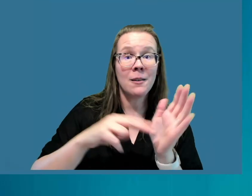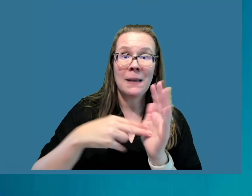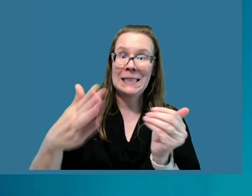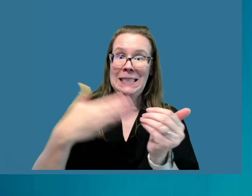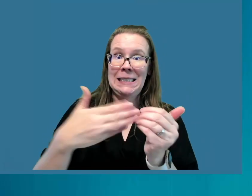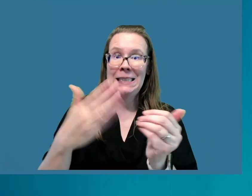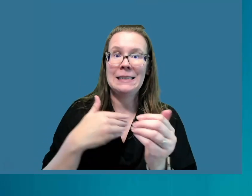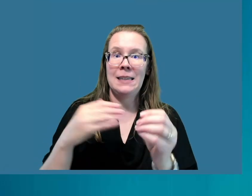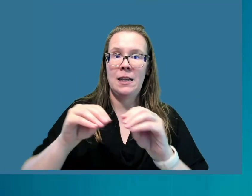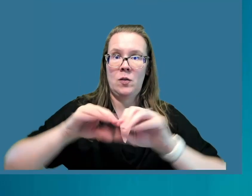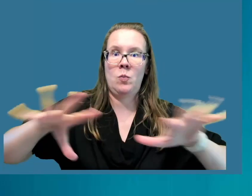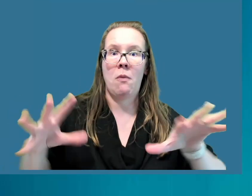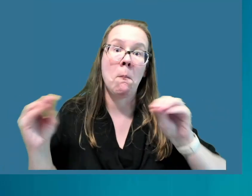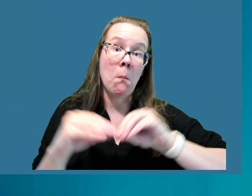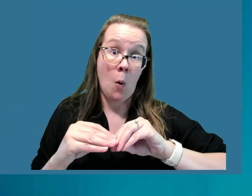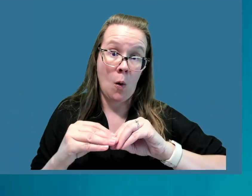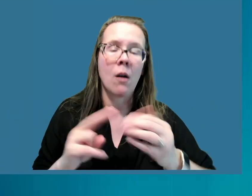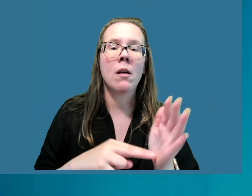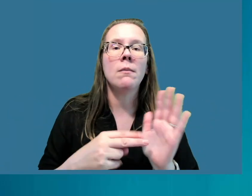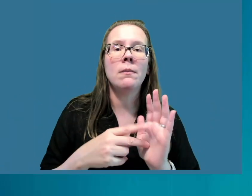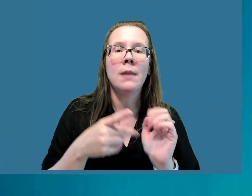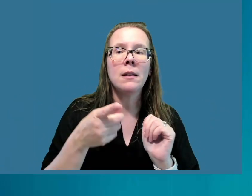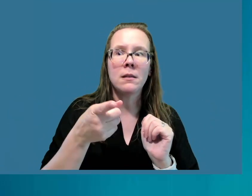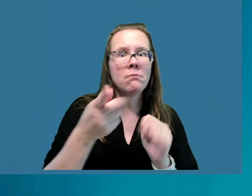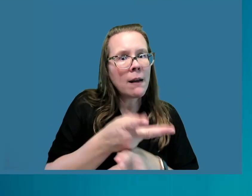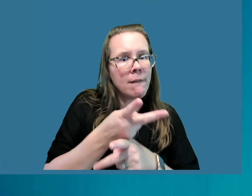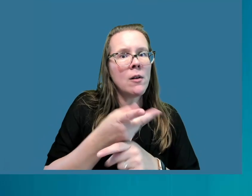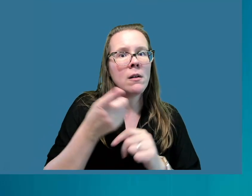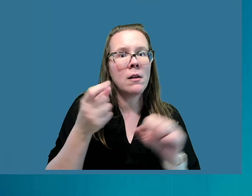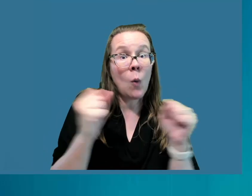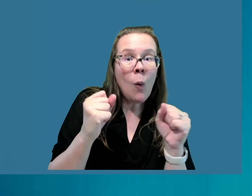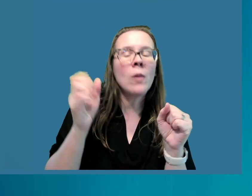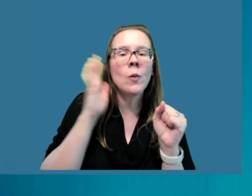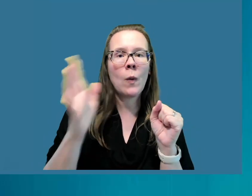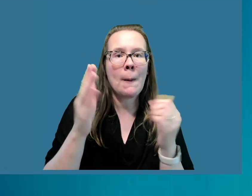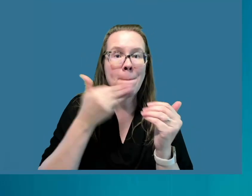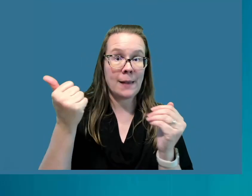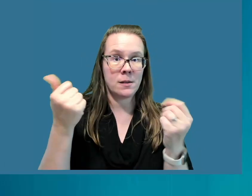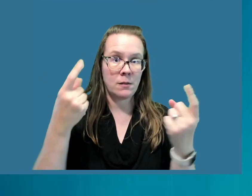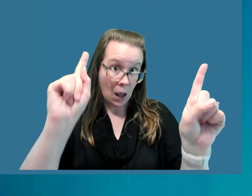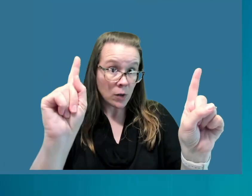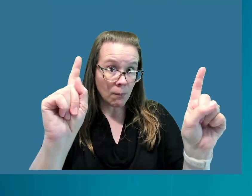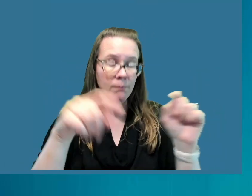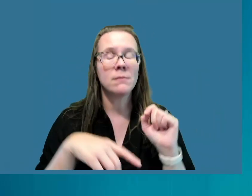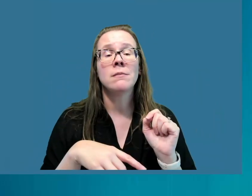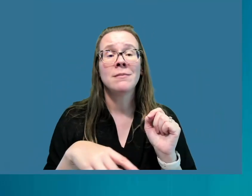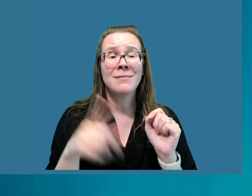Because the cookie dough recipe that I use is cake-like, so it's at even more risk, I feel,